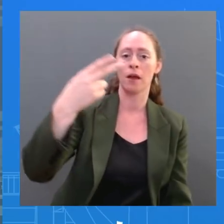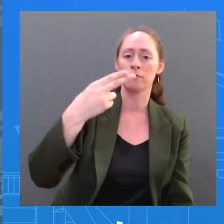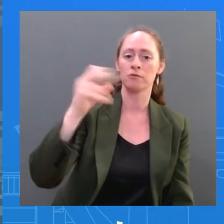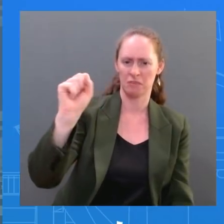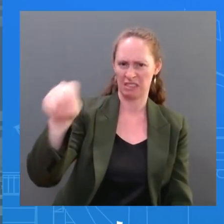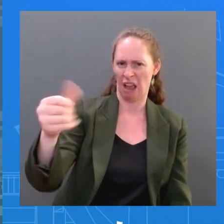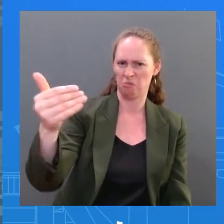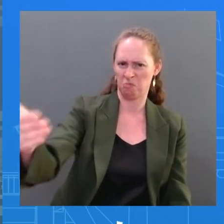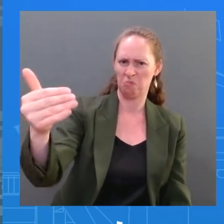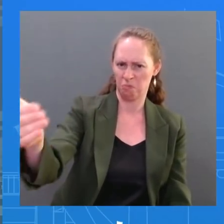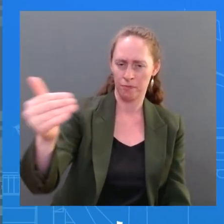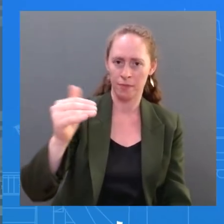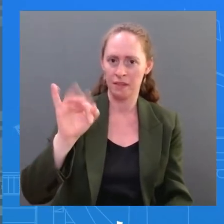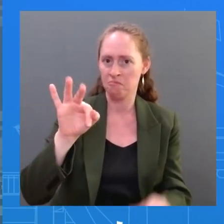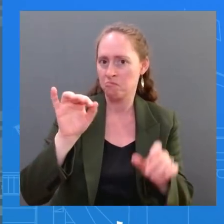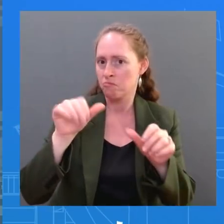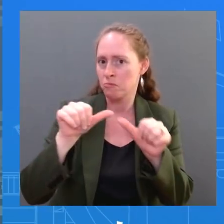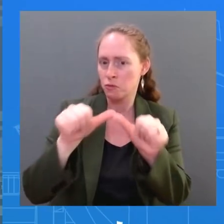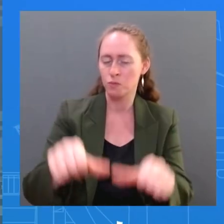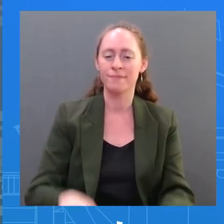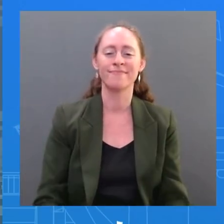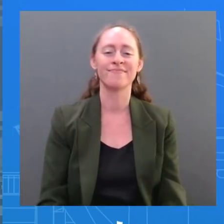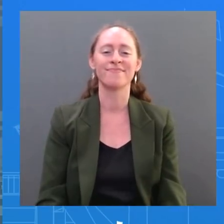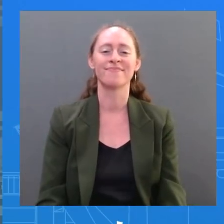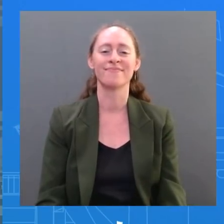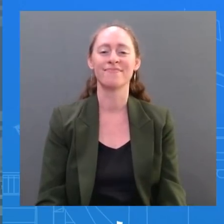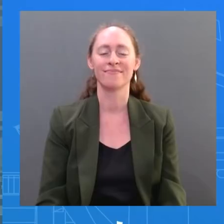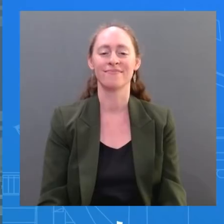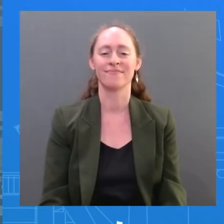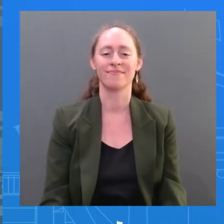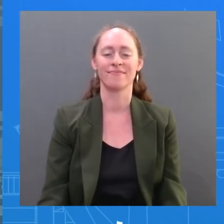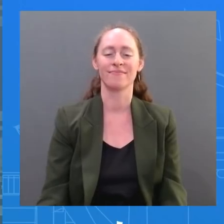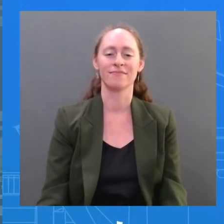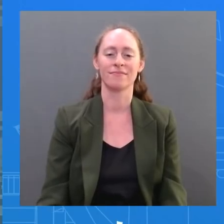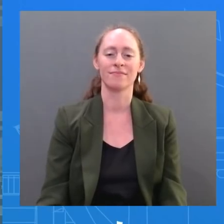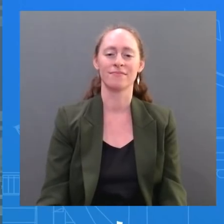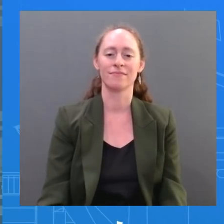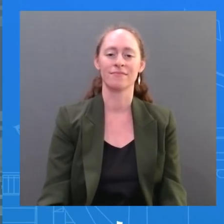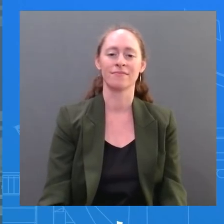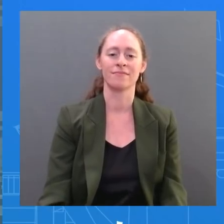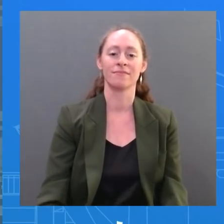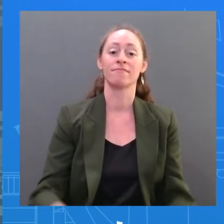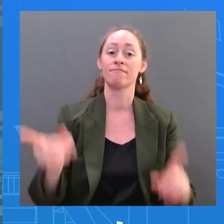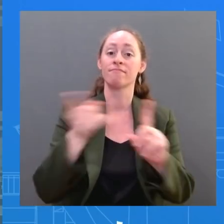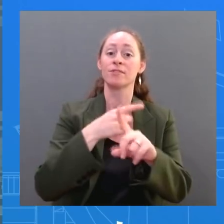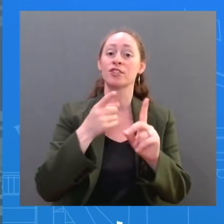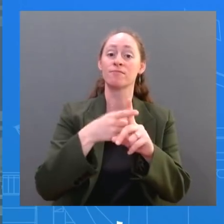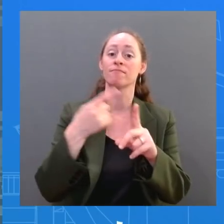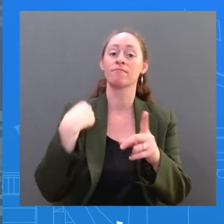ReproductiveRights.gov, and there will be many other ways to communicate -- again, as I said, both, you know,